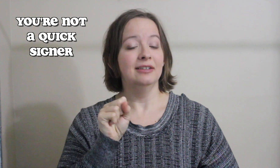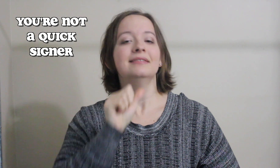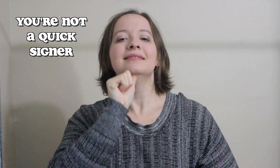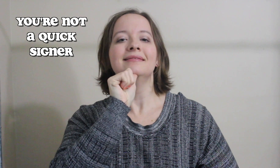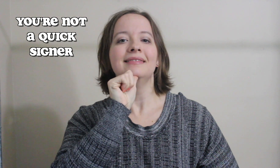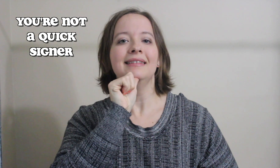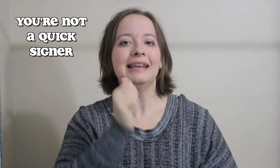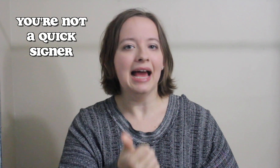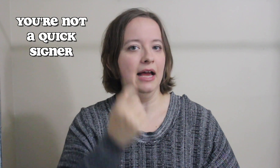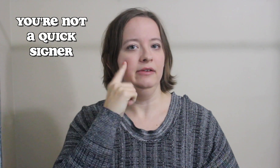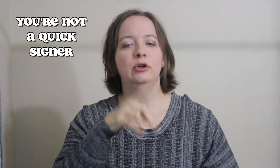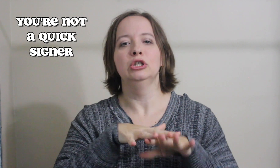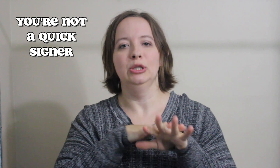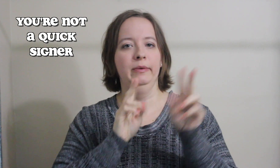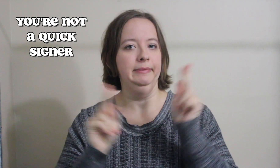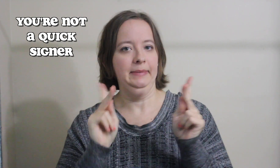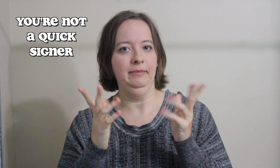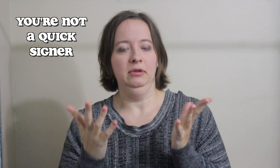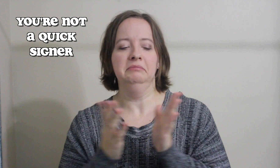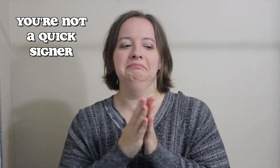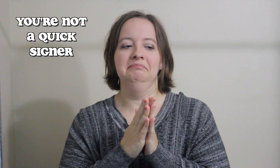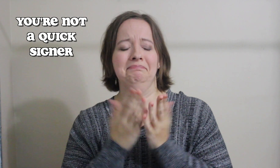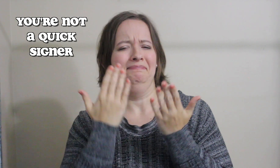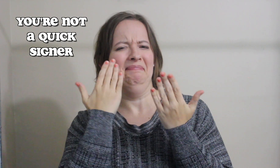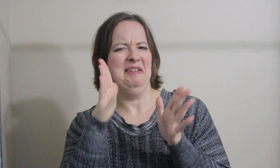VRS is not for slow people.